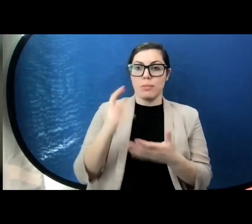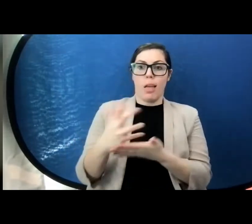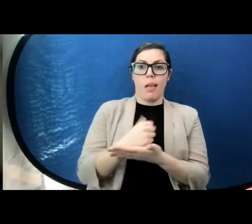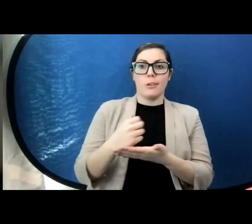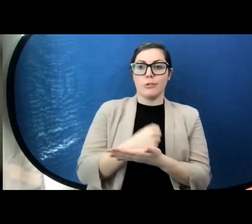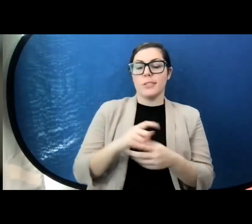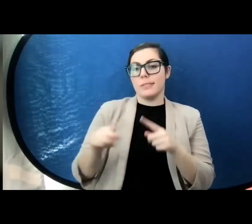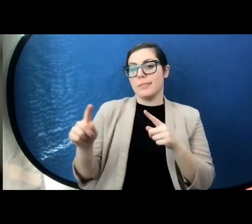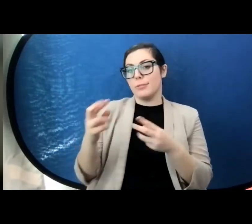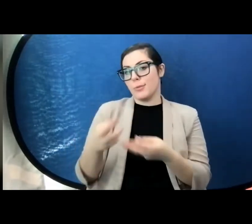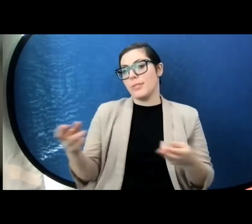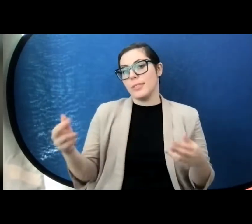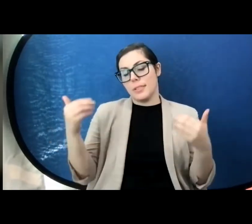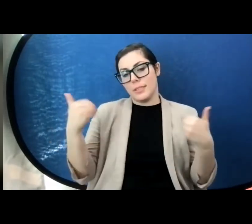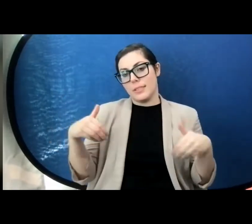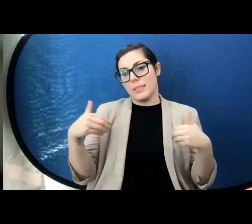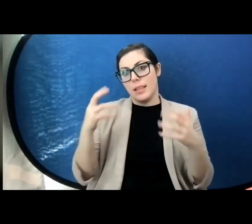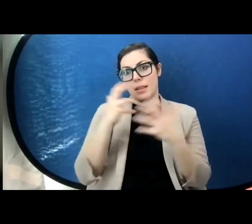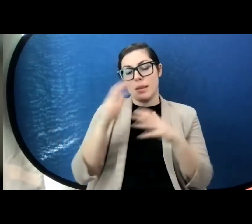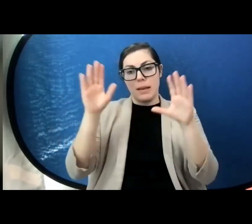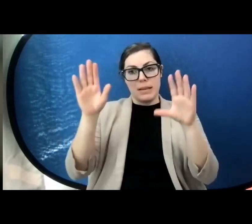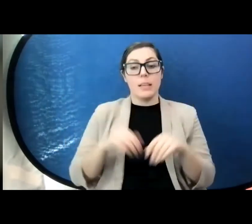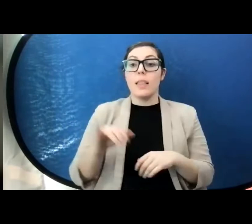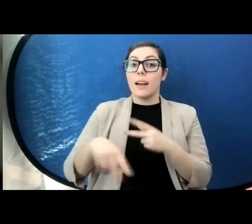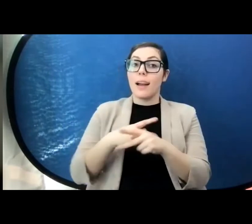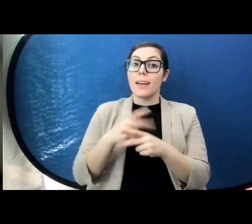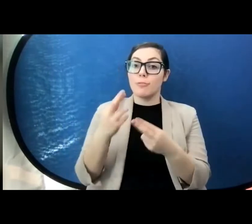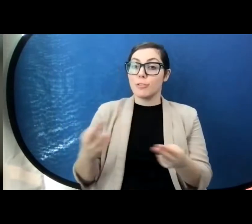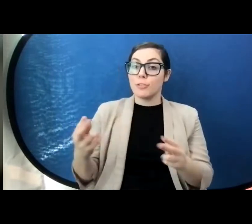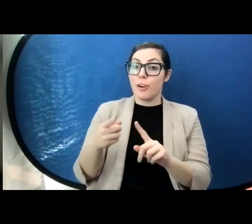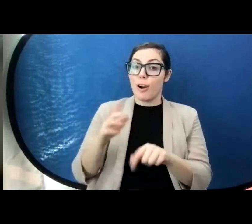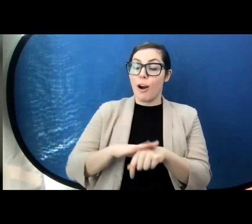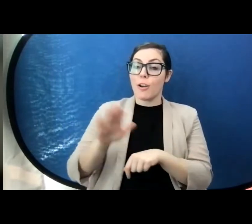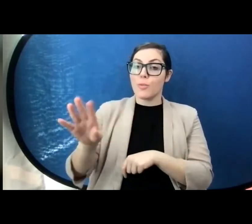So, yeah, we think that those kinds of resources on your website, when you have the more